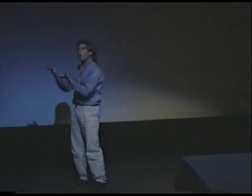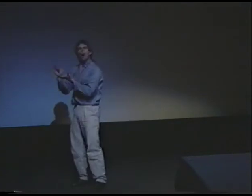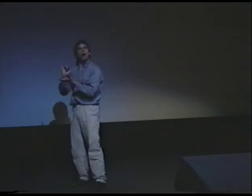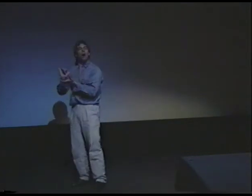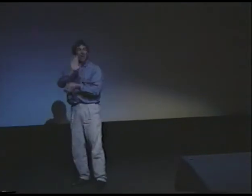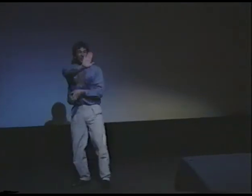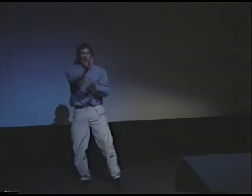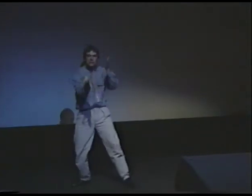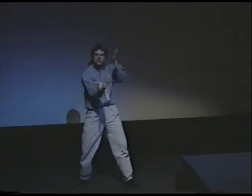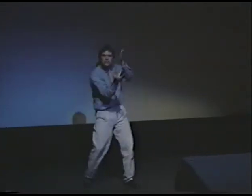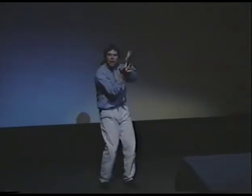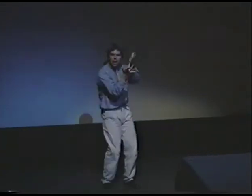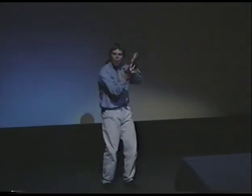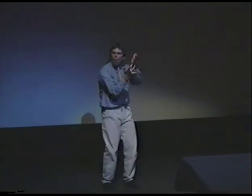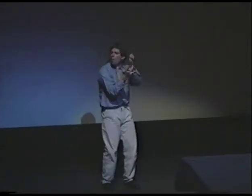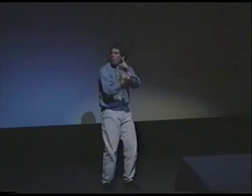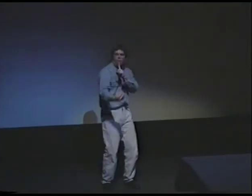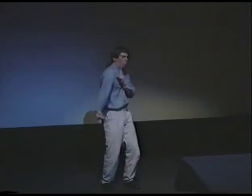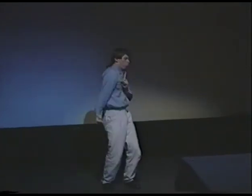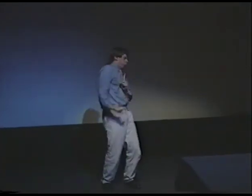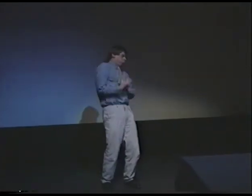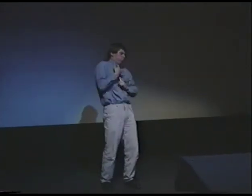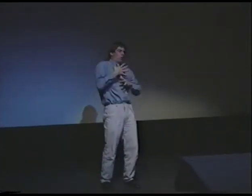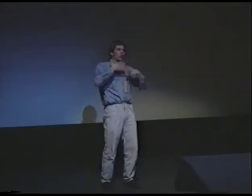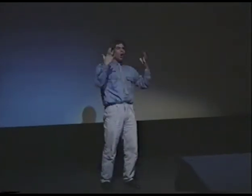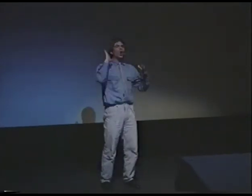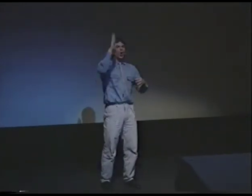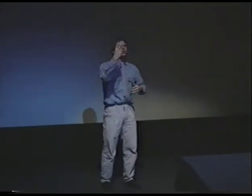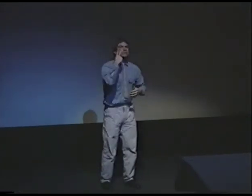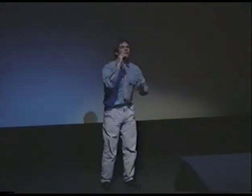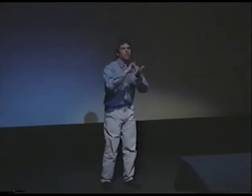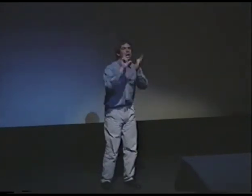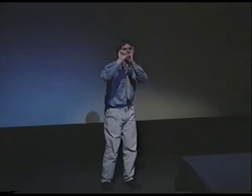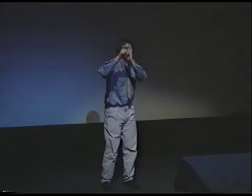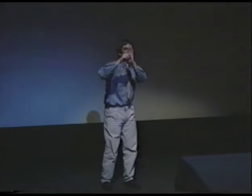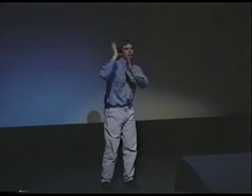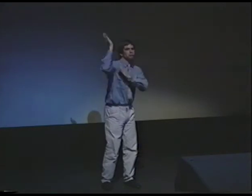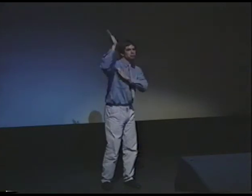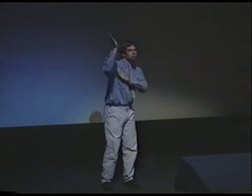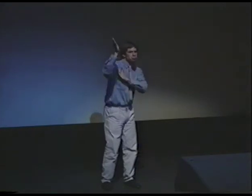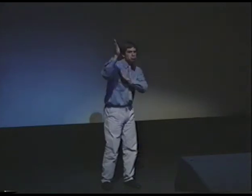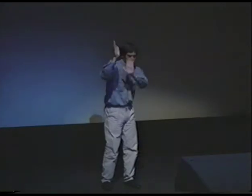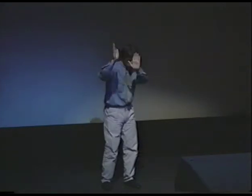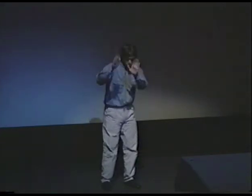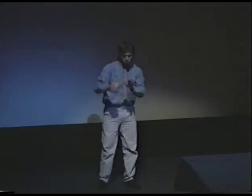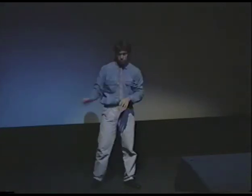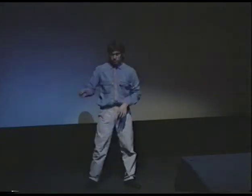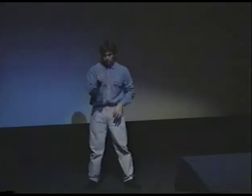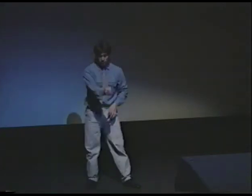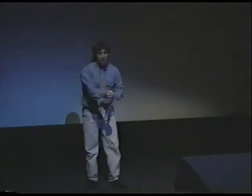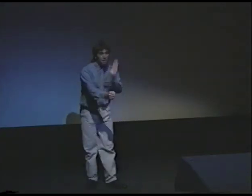I didn't stay at one place, but I used that technique to show different characters